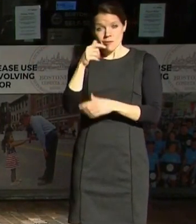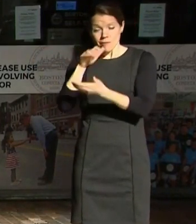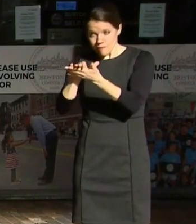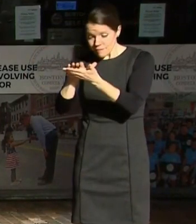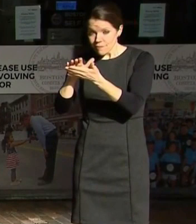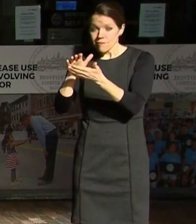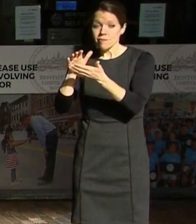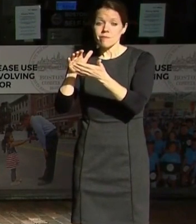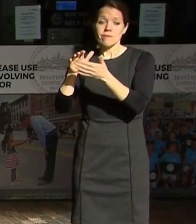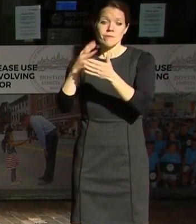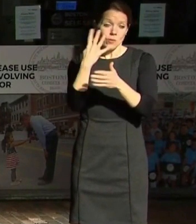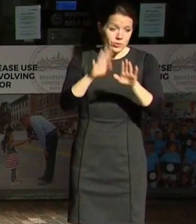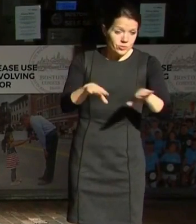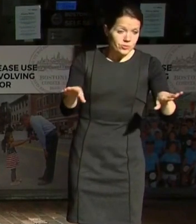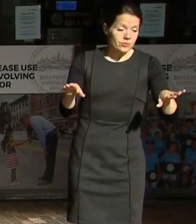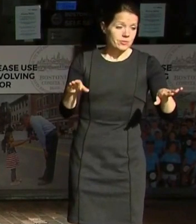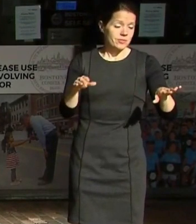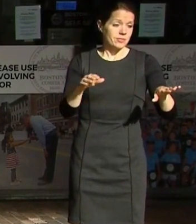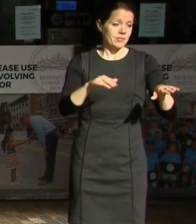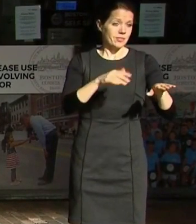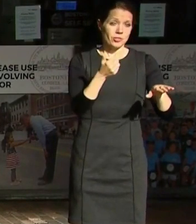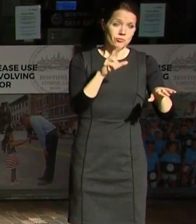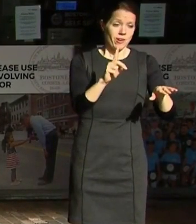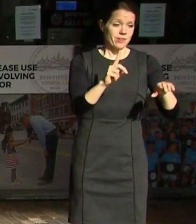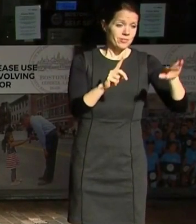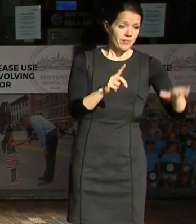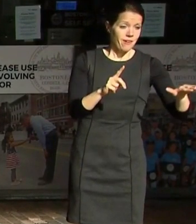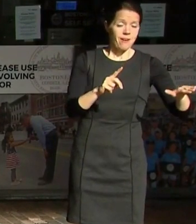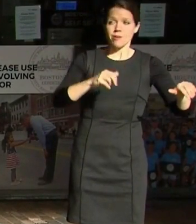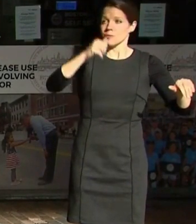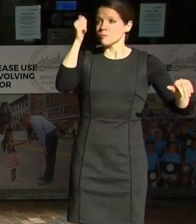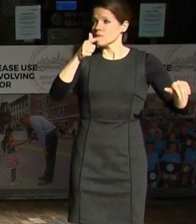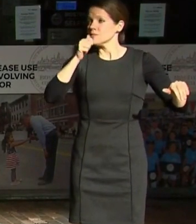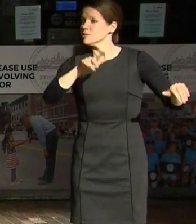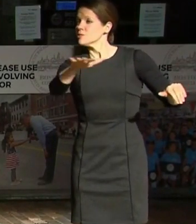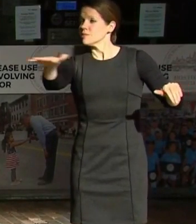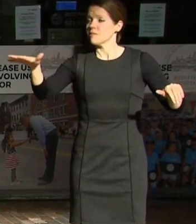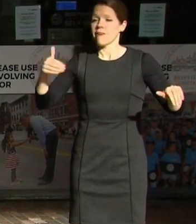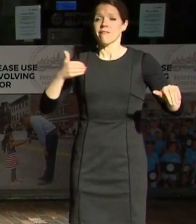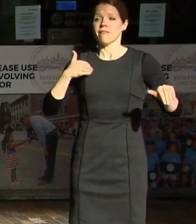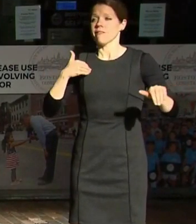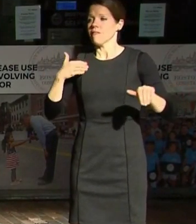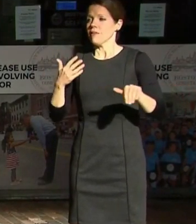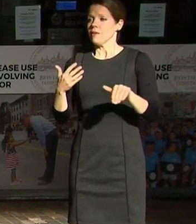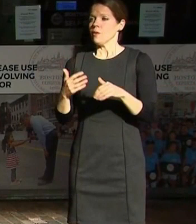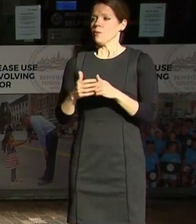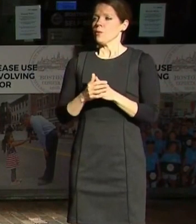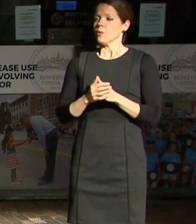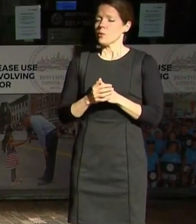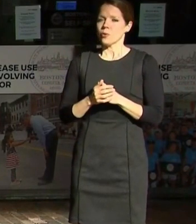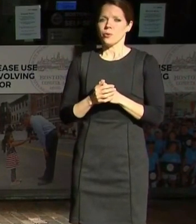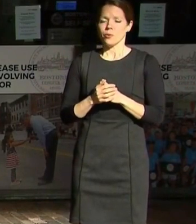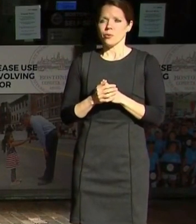AND THEY ARE SADDENED BY THE LOSS OF THEIR LOVED ONE. HE IS SURVIVED BY HIS WIFE AND